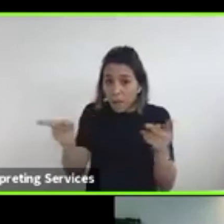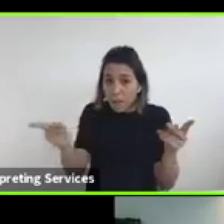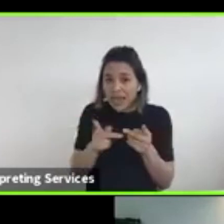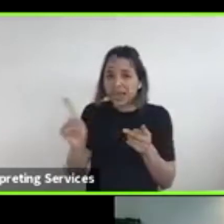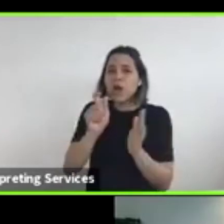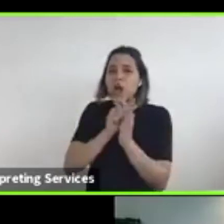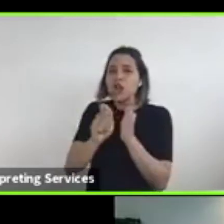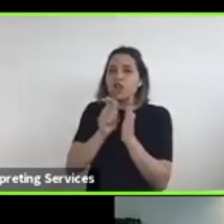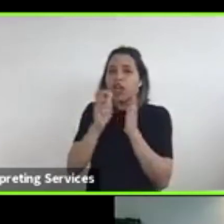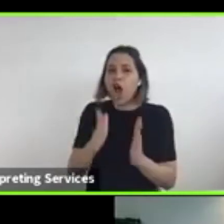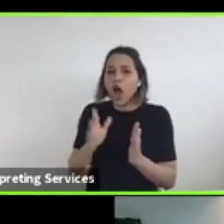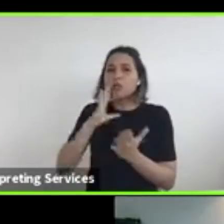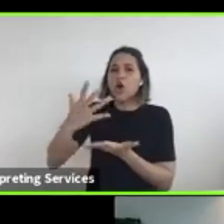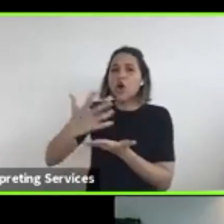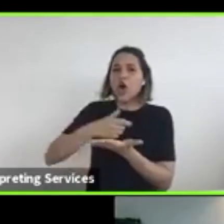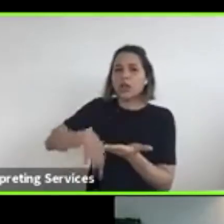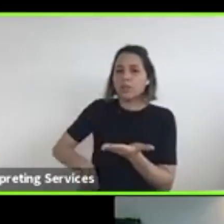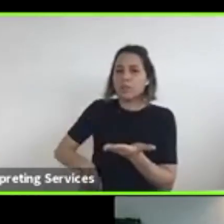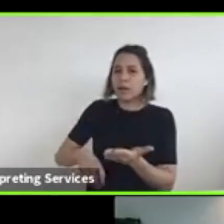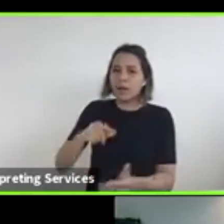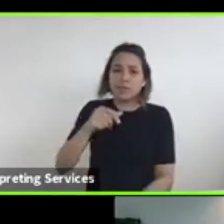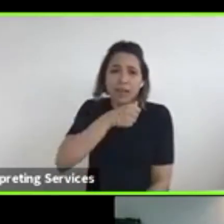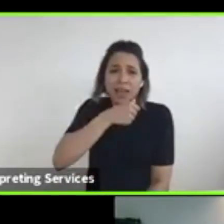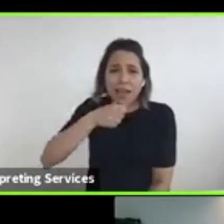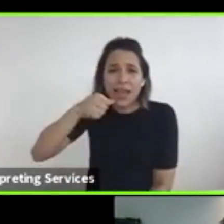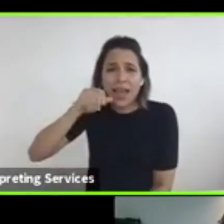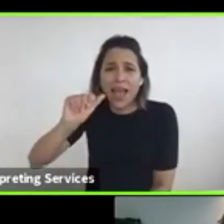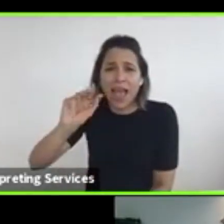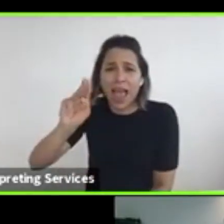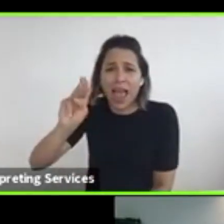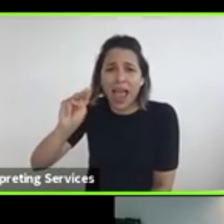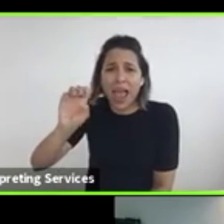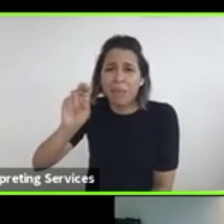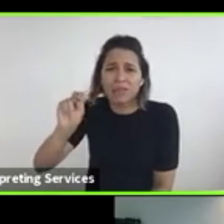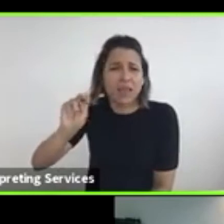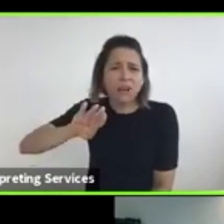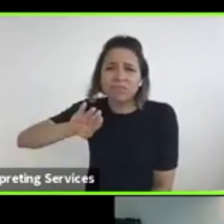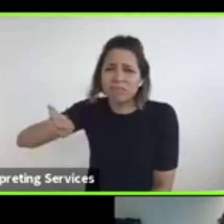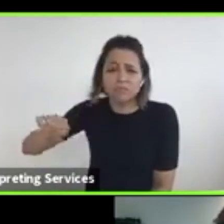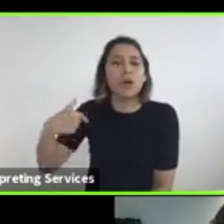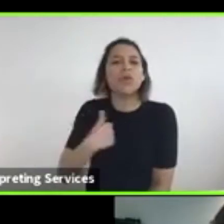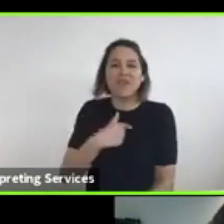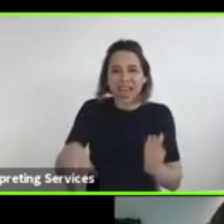MAKES THE PROFIT. SO DON'T GO TO AMAZON, TO GET IT I JUST WANTED TO SAY THAT. I HAVE LINK ON THERE SO YOU ALL CAN